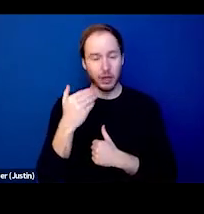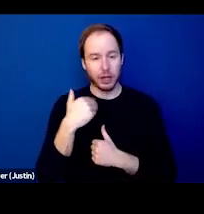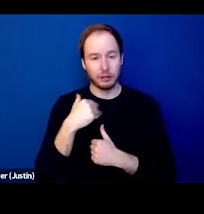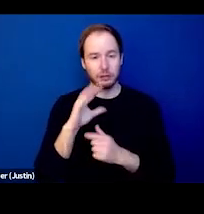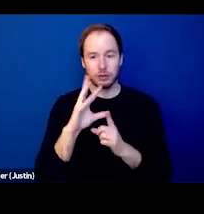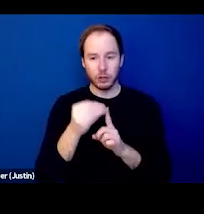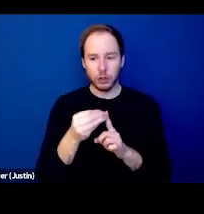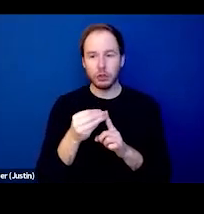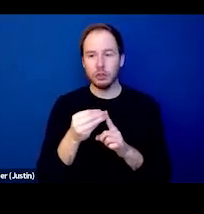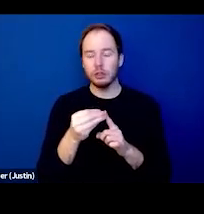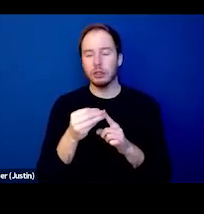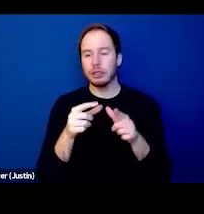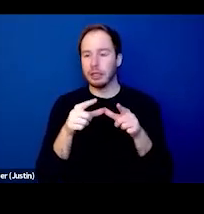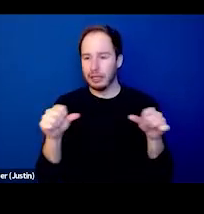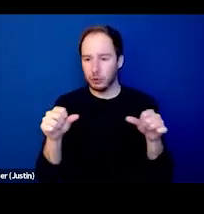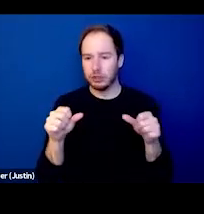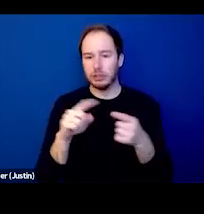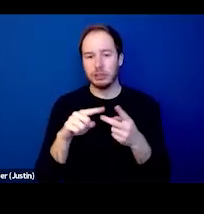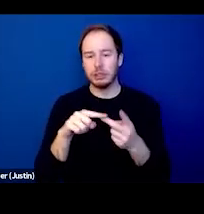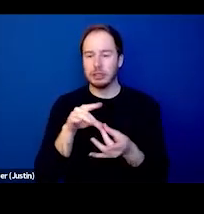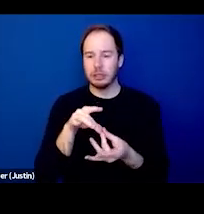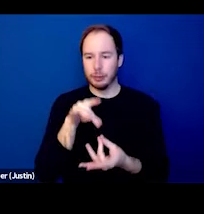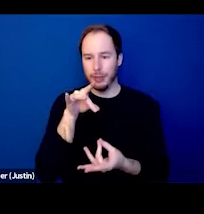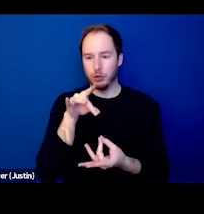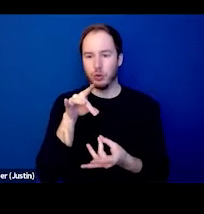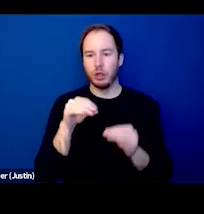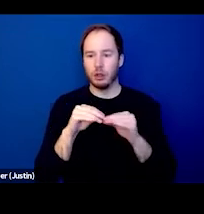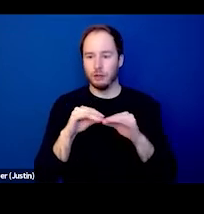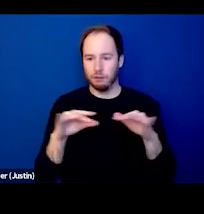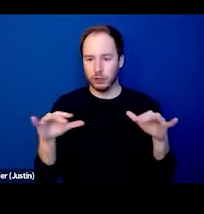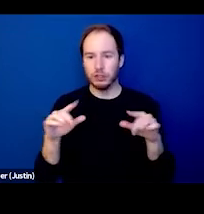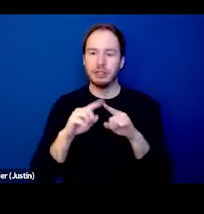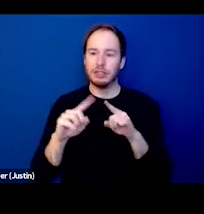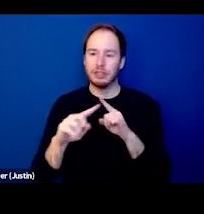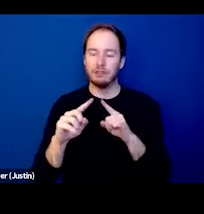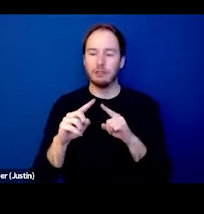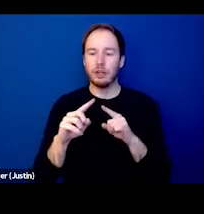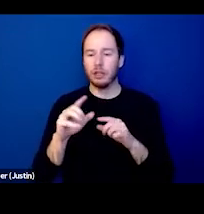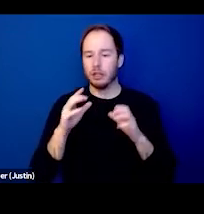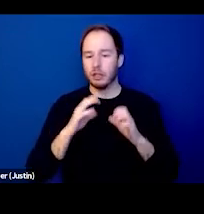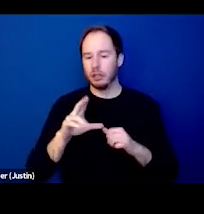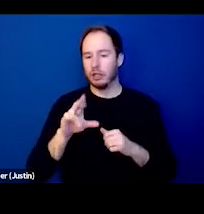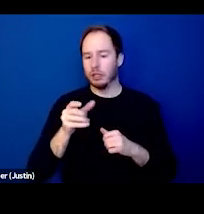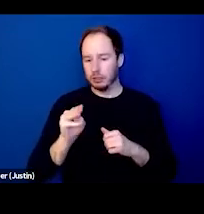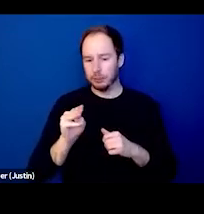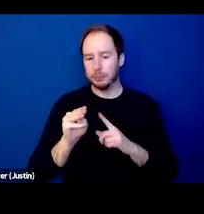and spiritual diversities and many different customs and perspectives within each community.